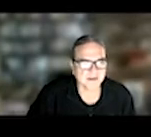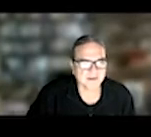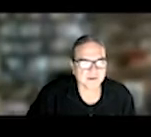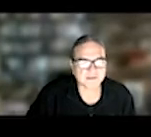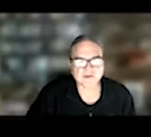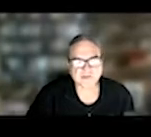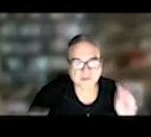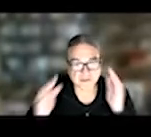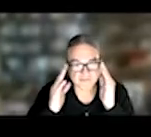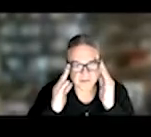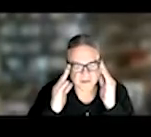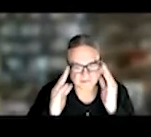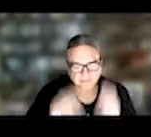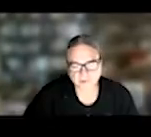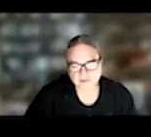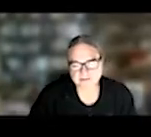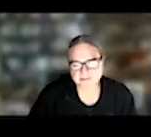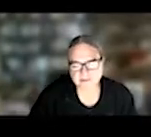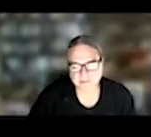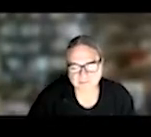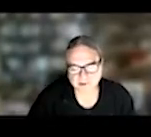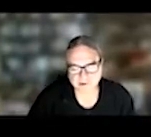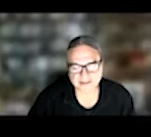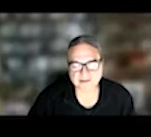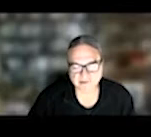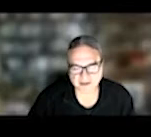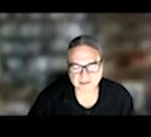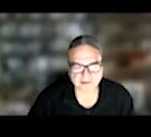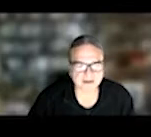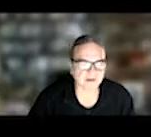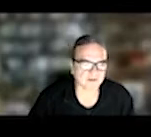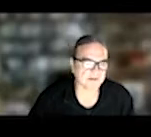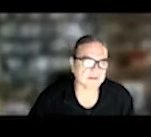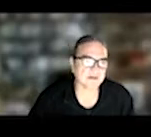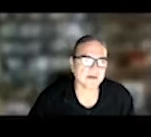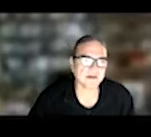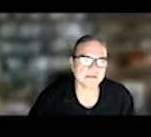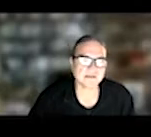We're also very fortunate, we have photographs of a couple of our great great grandfathers. This is